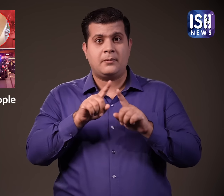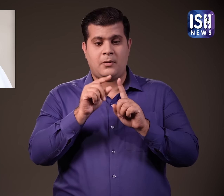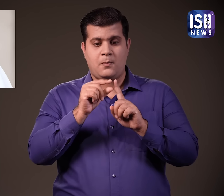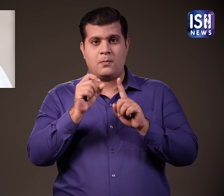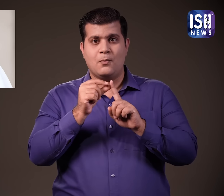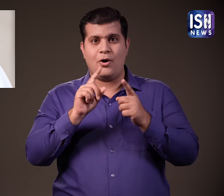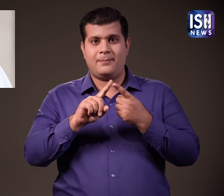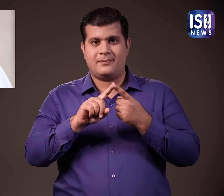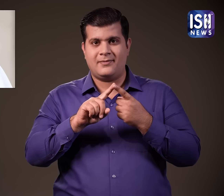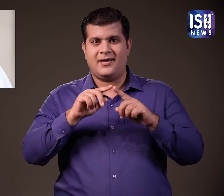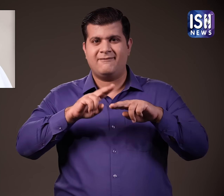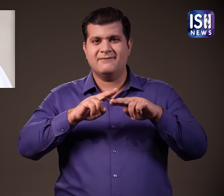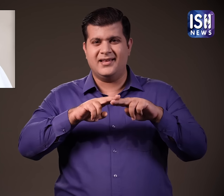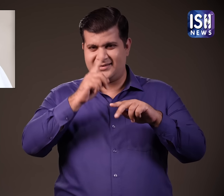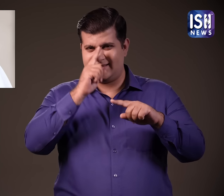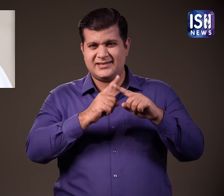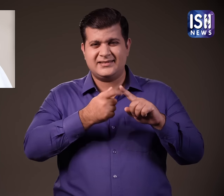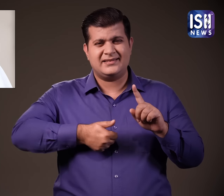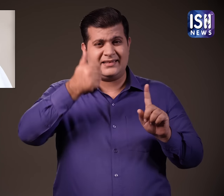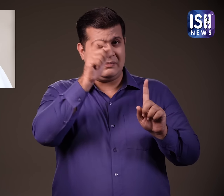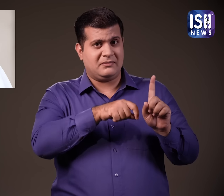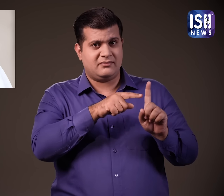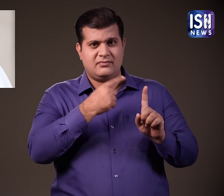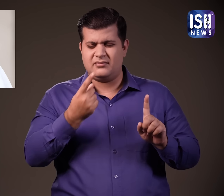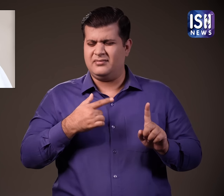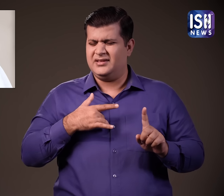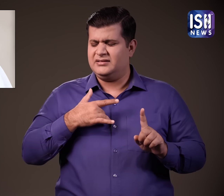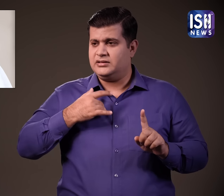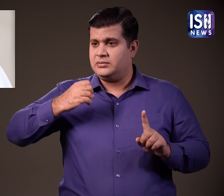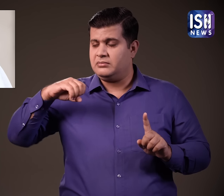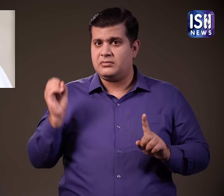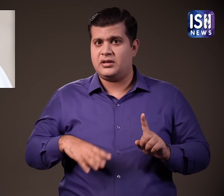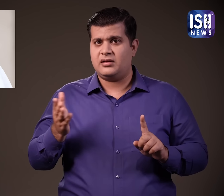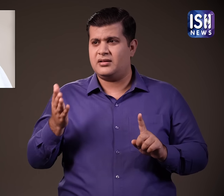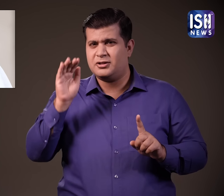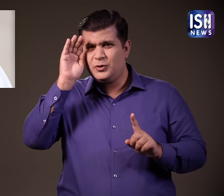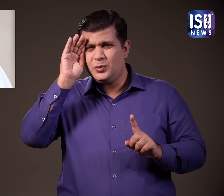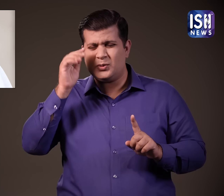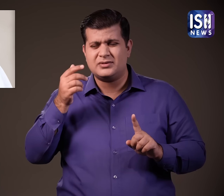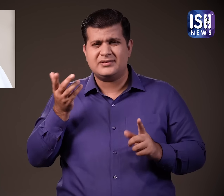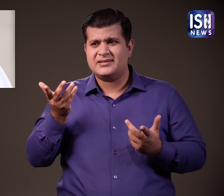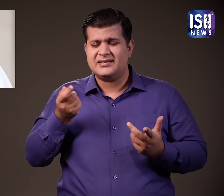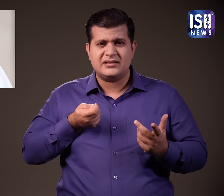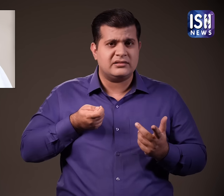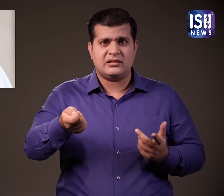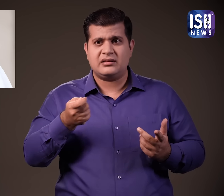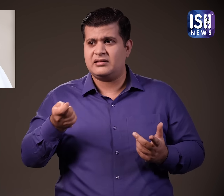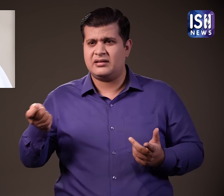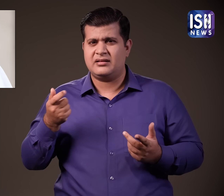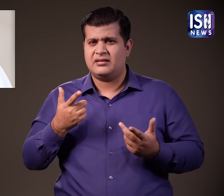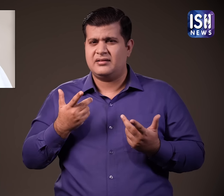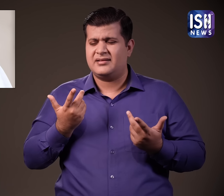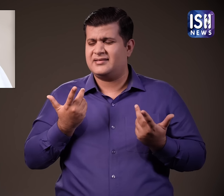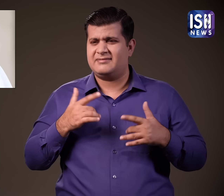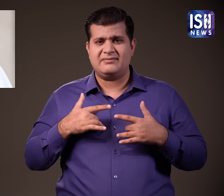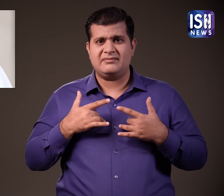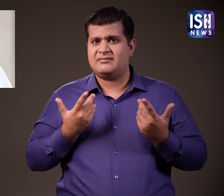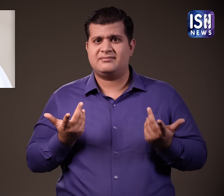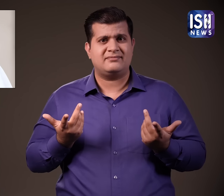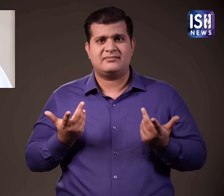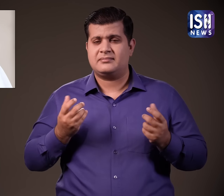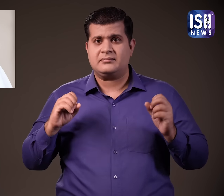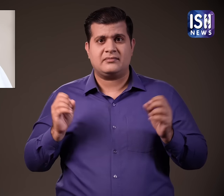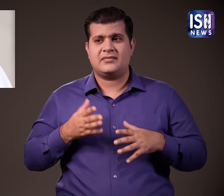Pope Francis also expressed his sadness and called the incident a senseless tragedy.